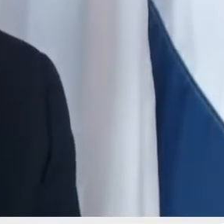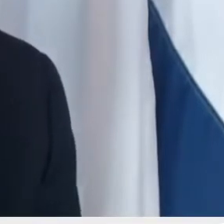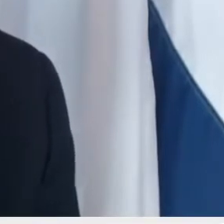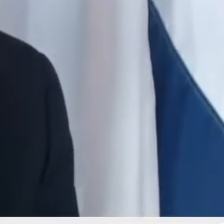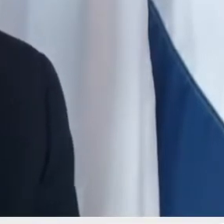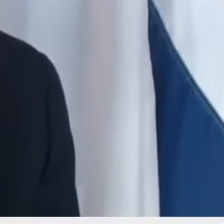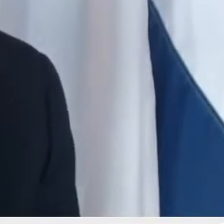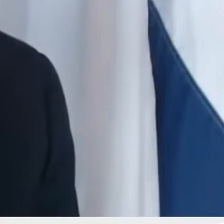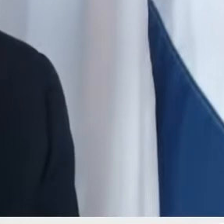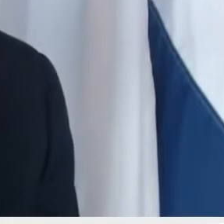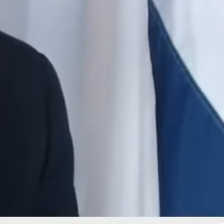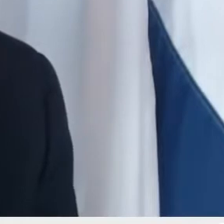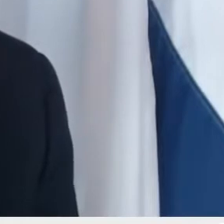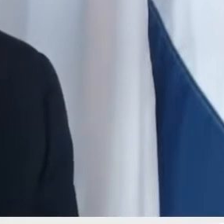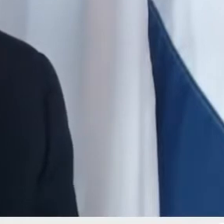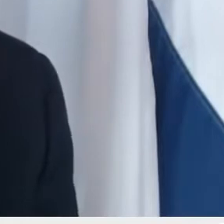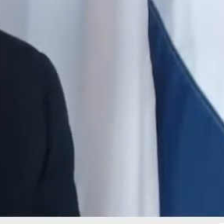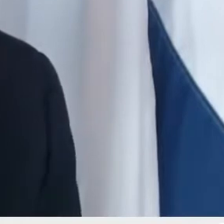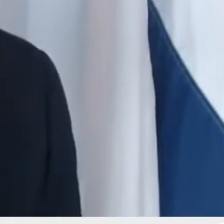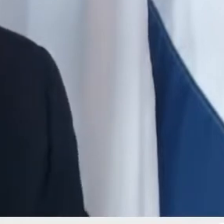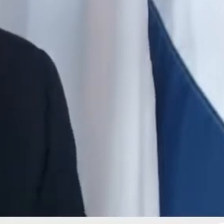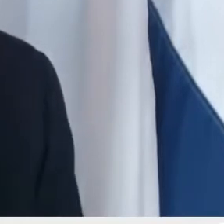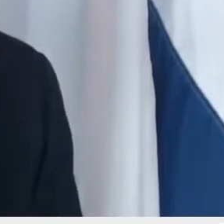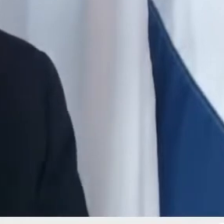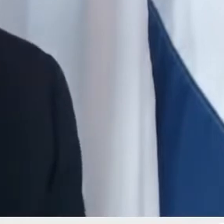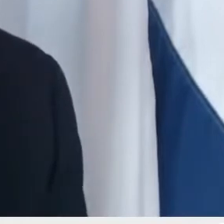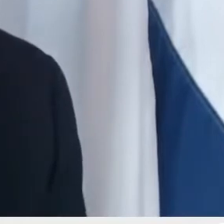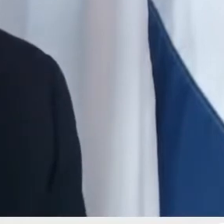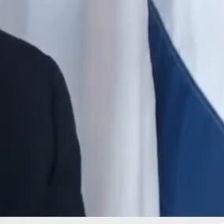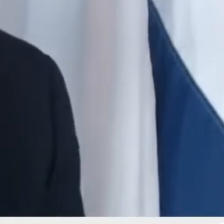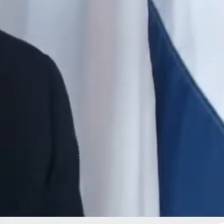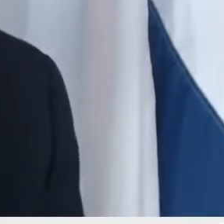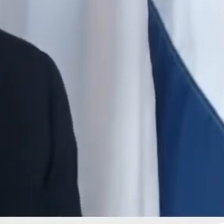in the United States right here in Colorado. To be clear, that doesn't mean that Colorado is the